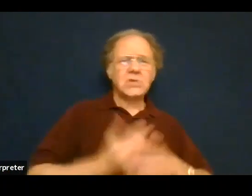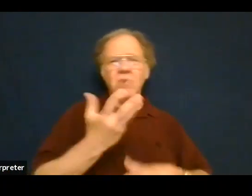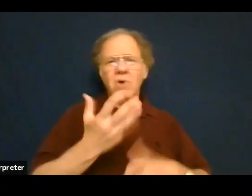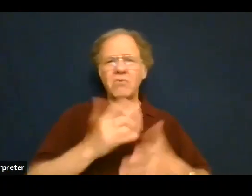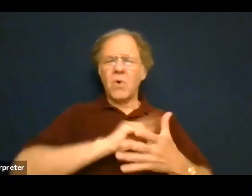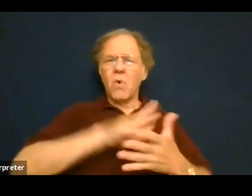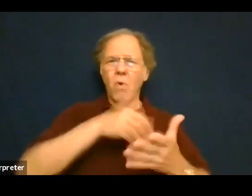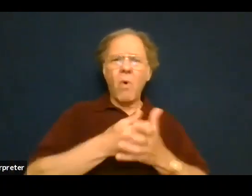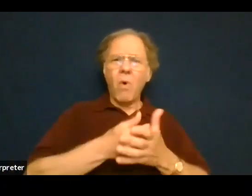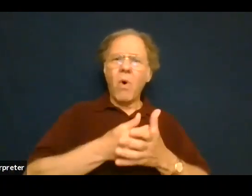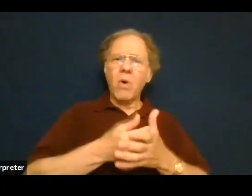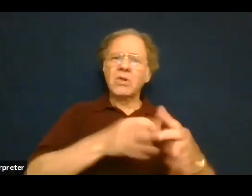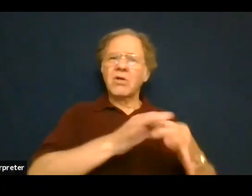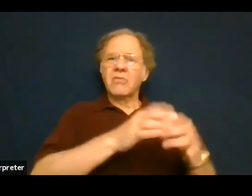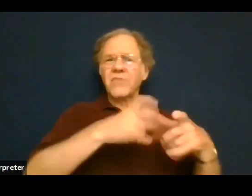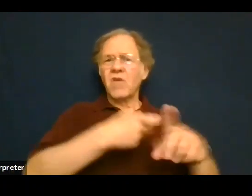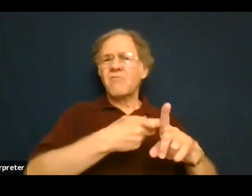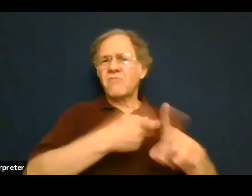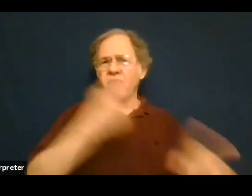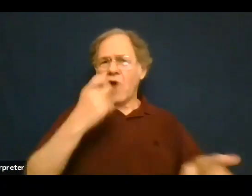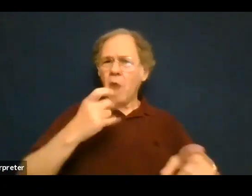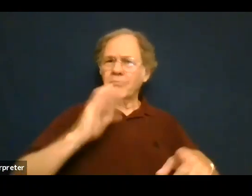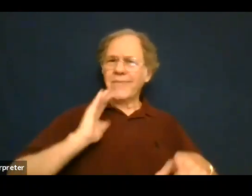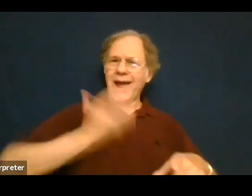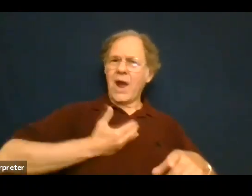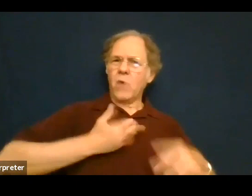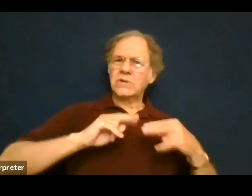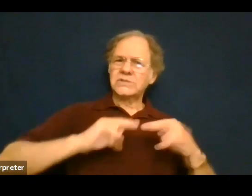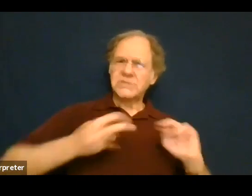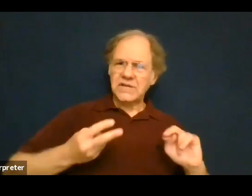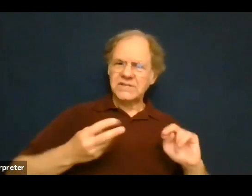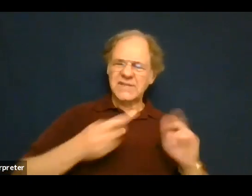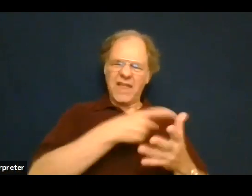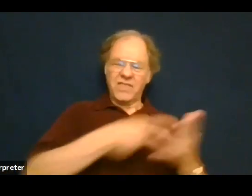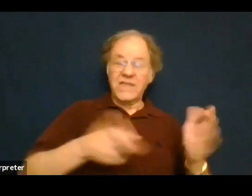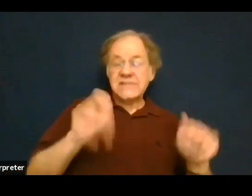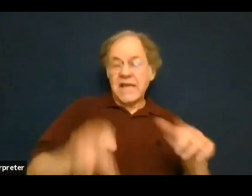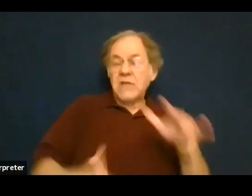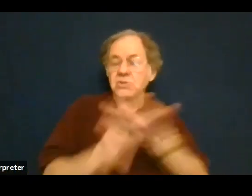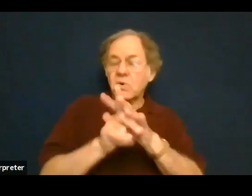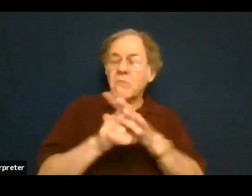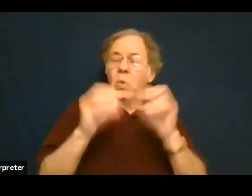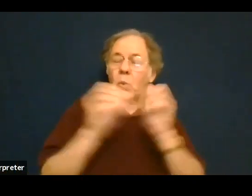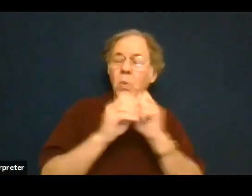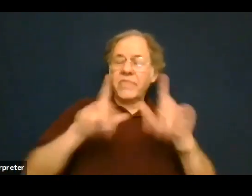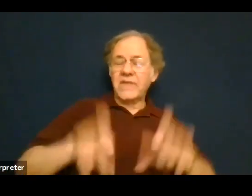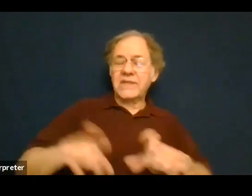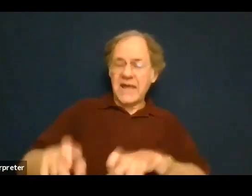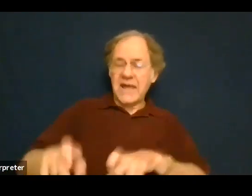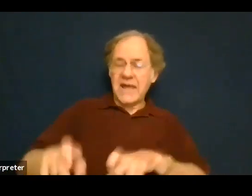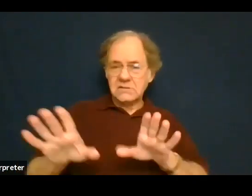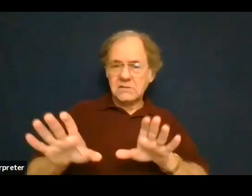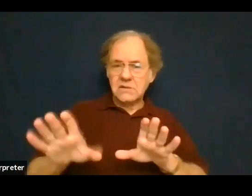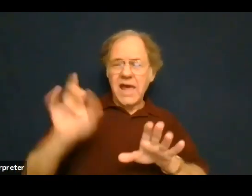So all of these things can show up in genetic testing. So we have to understand, is it causing disease or is it not?